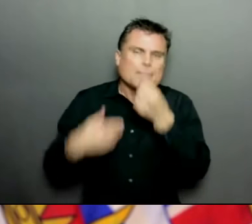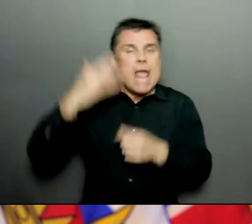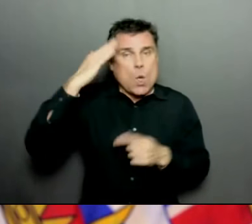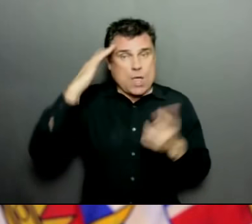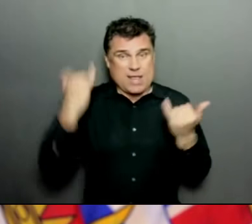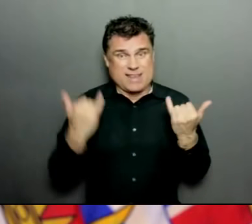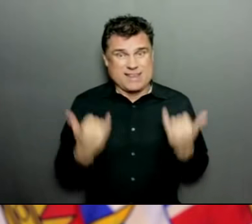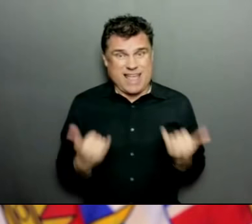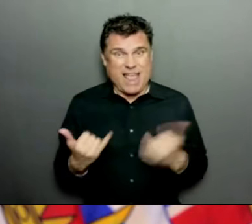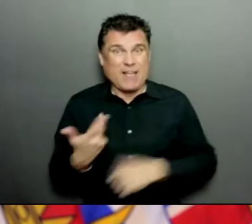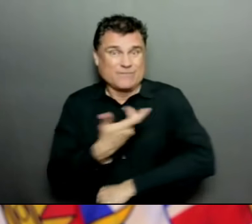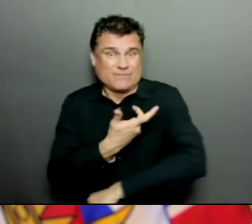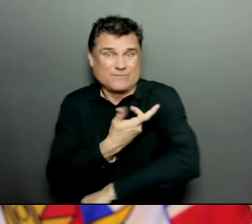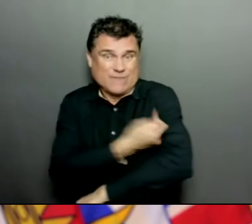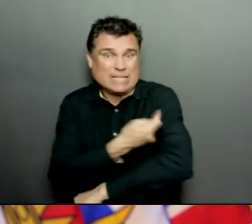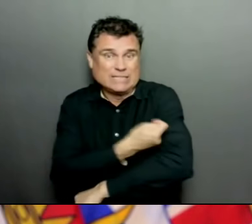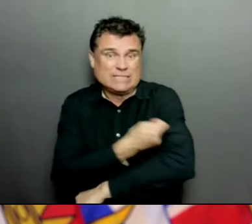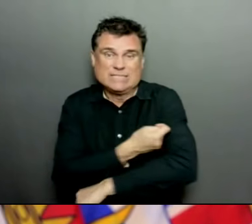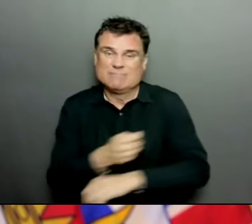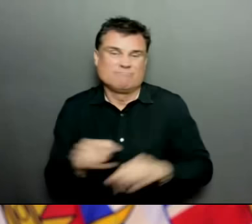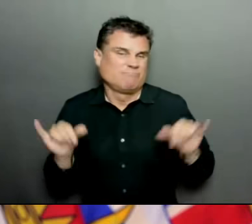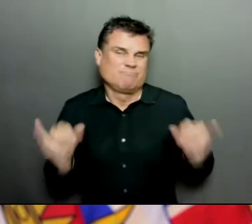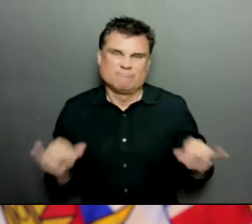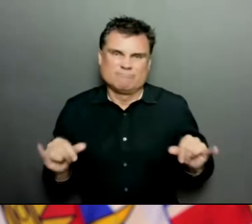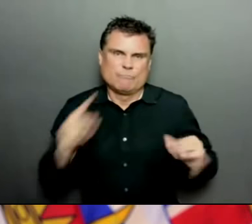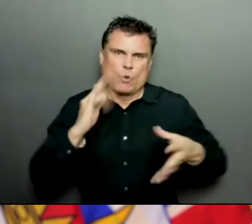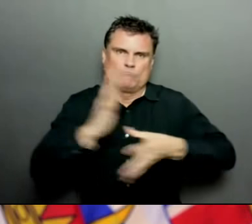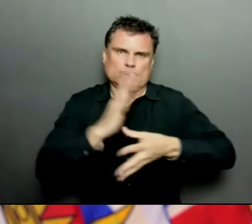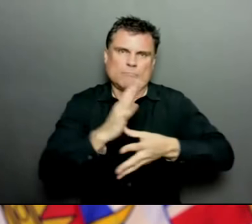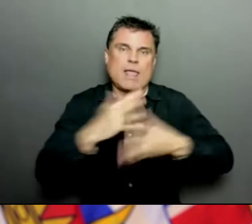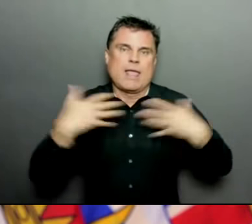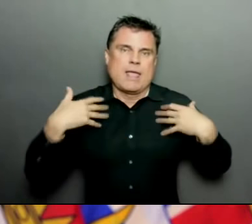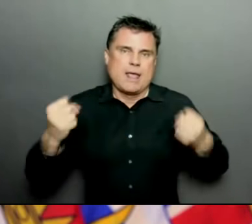with healthcare workers, but when you think about creating a successful